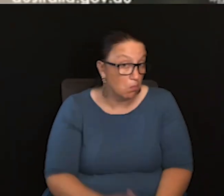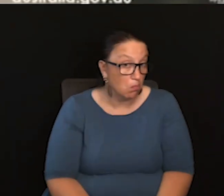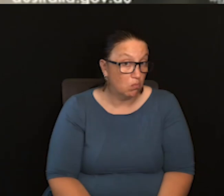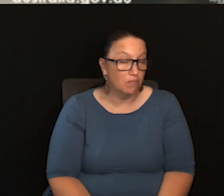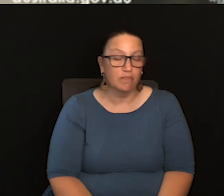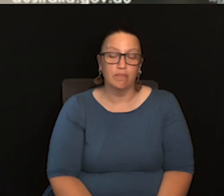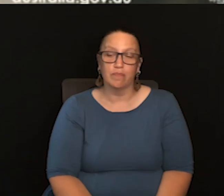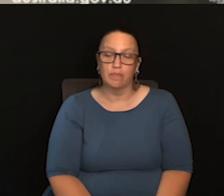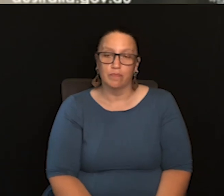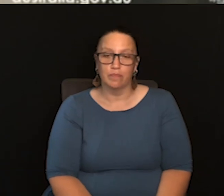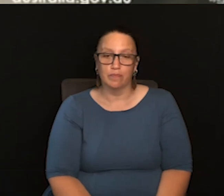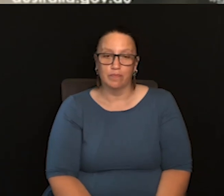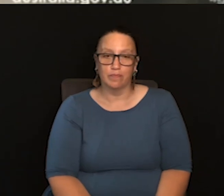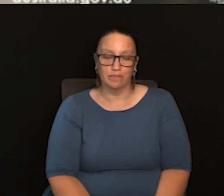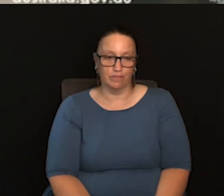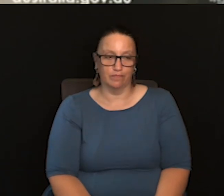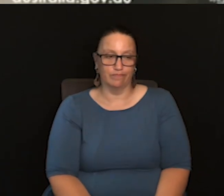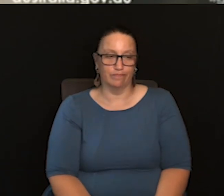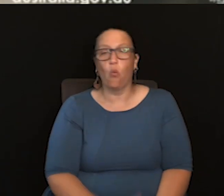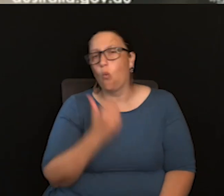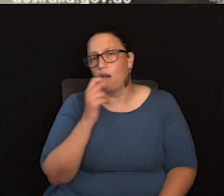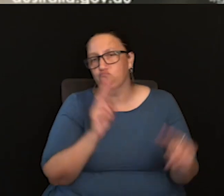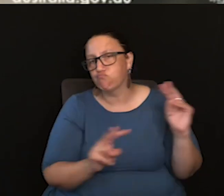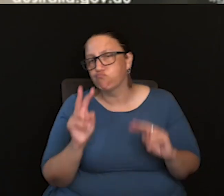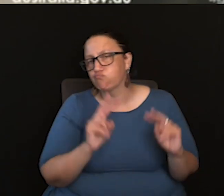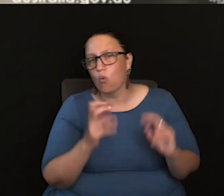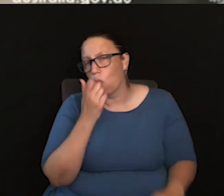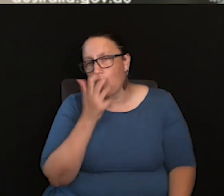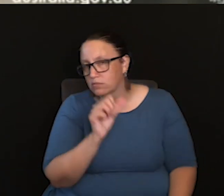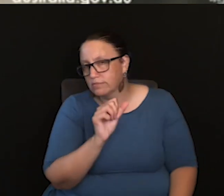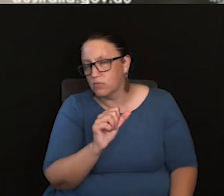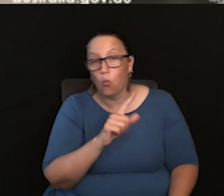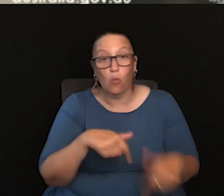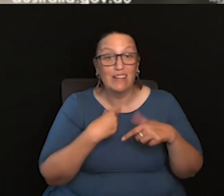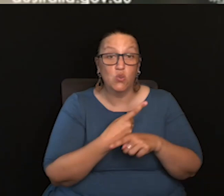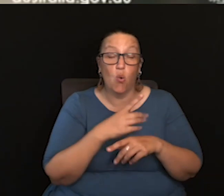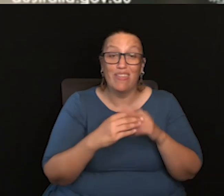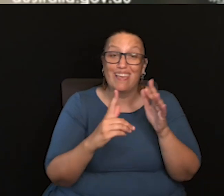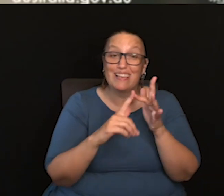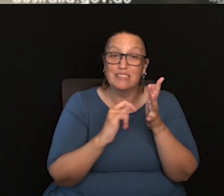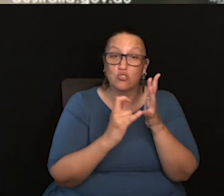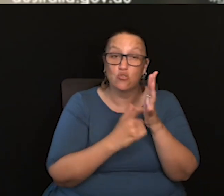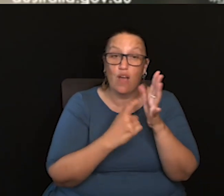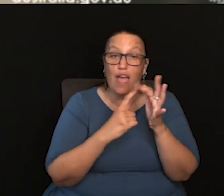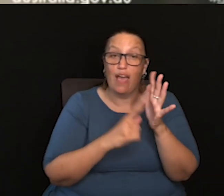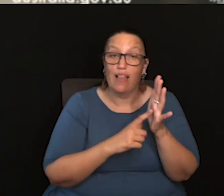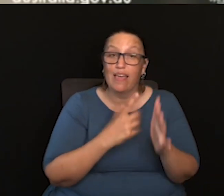has mentioned that in his public remarks. We have planned as if,